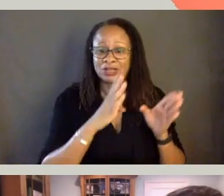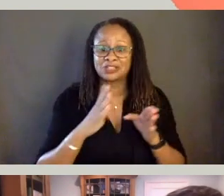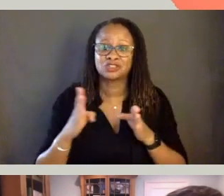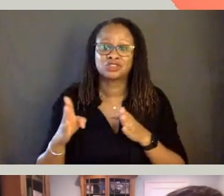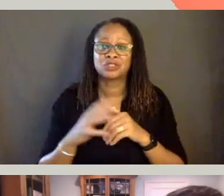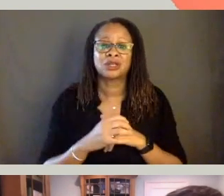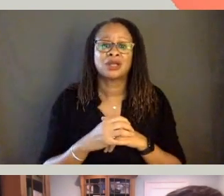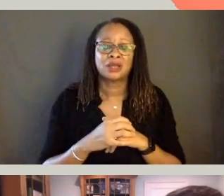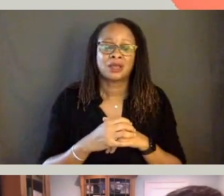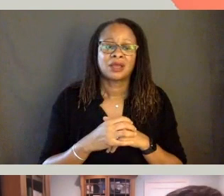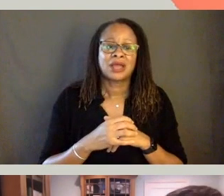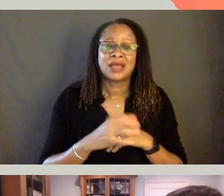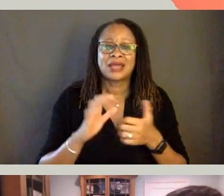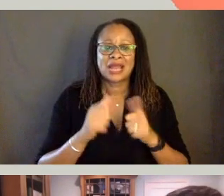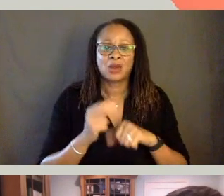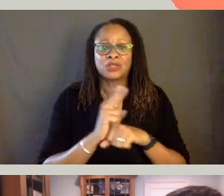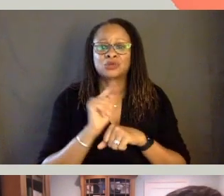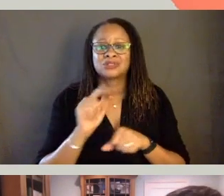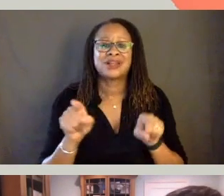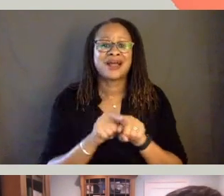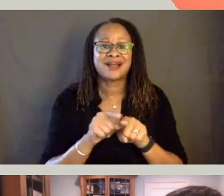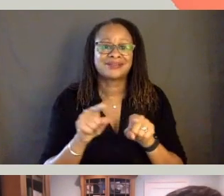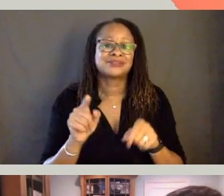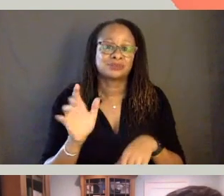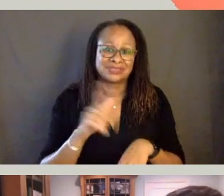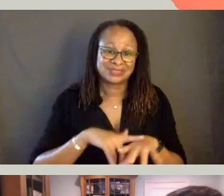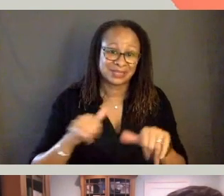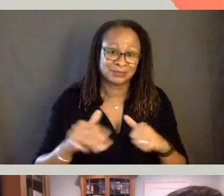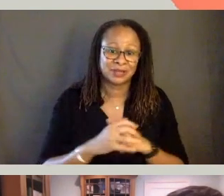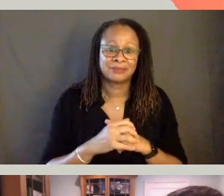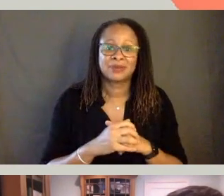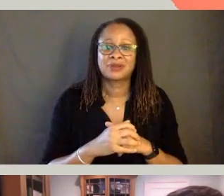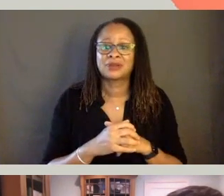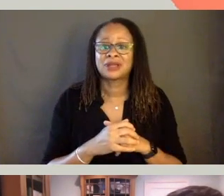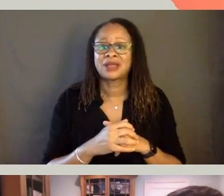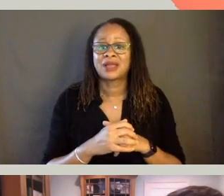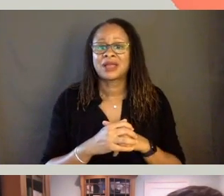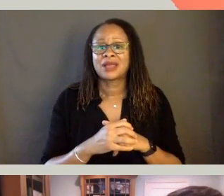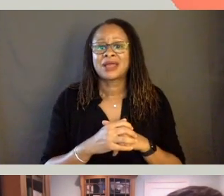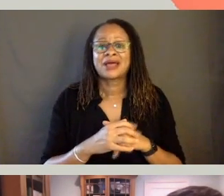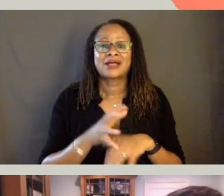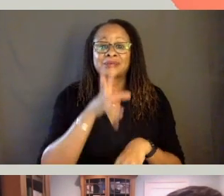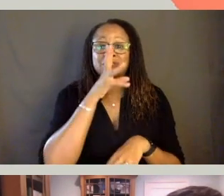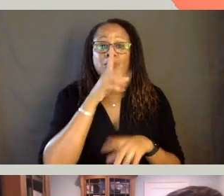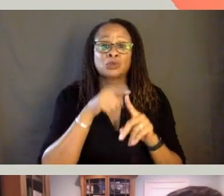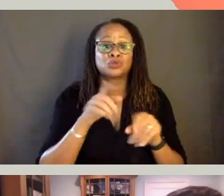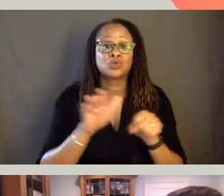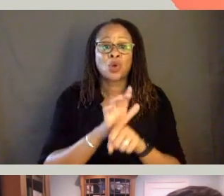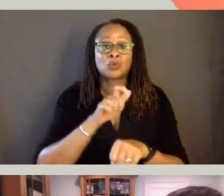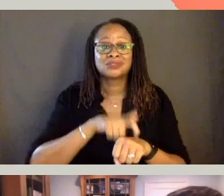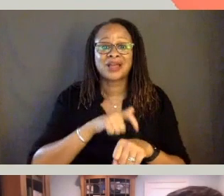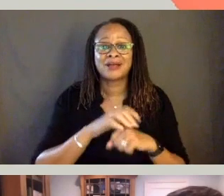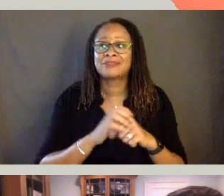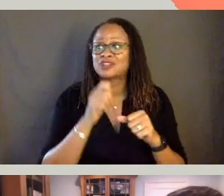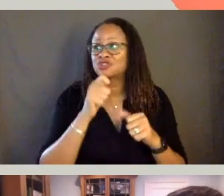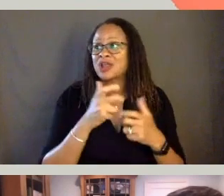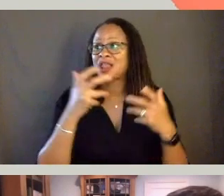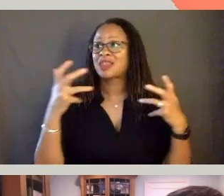and like whatever ways they could utilize it in that way as well. I think, like we've kind of spoken to this whole time,